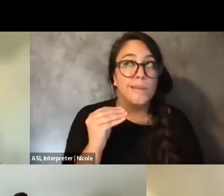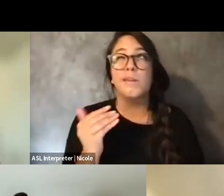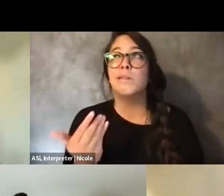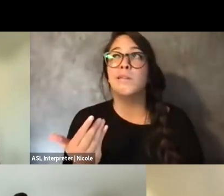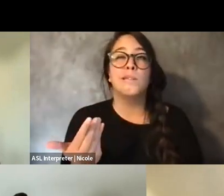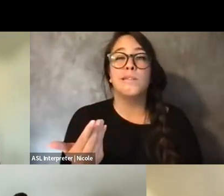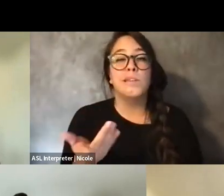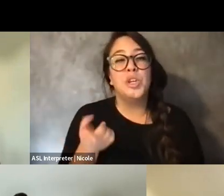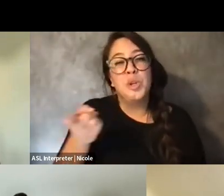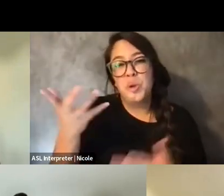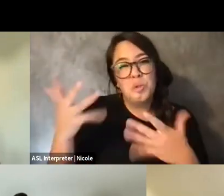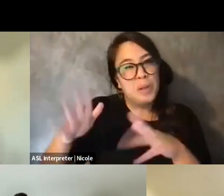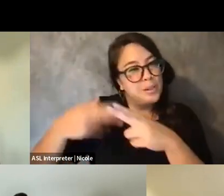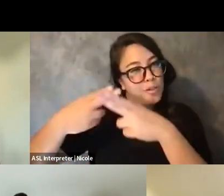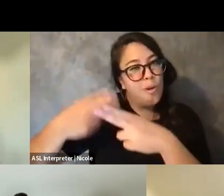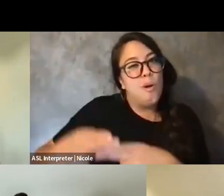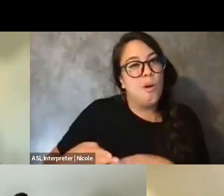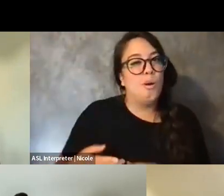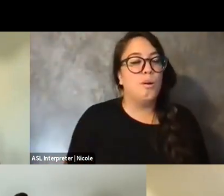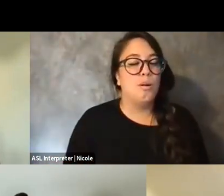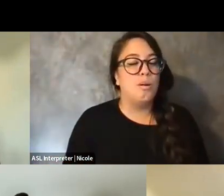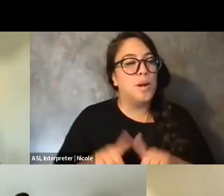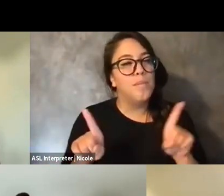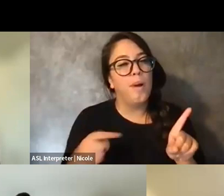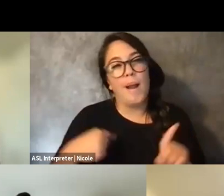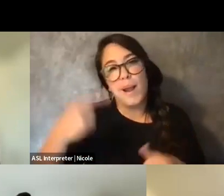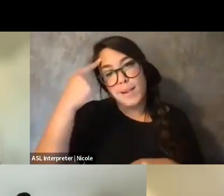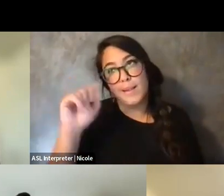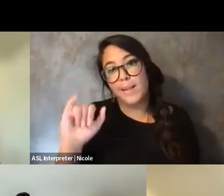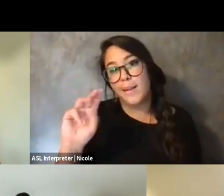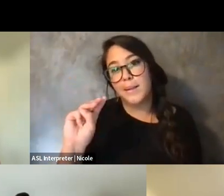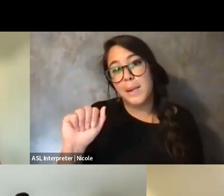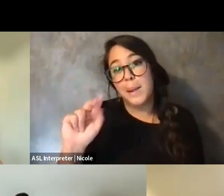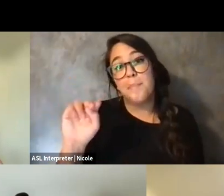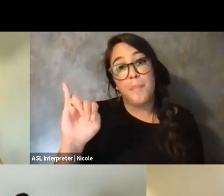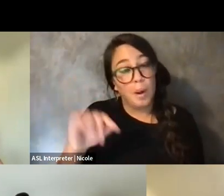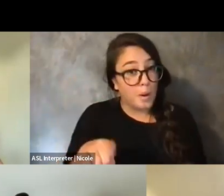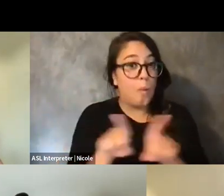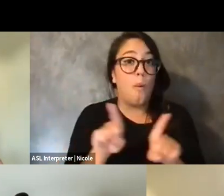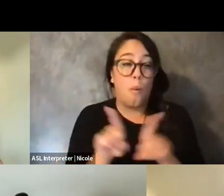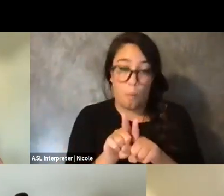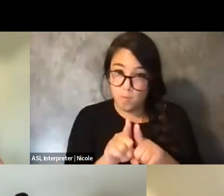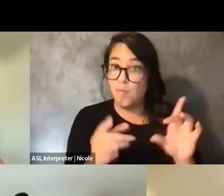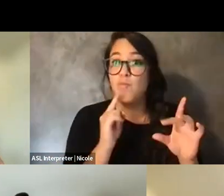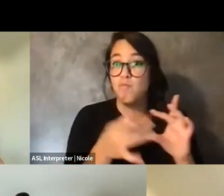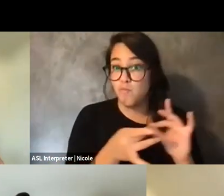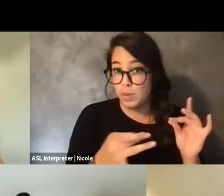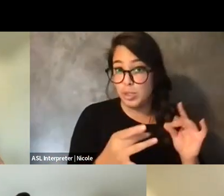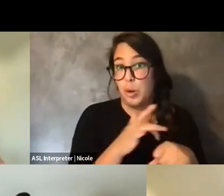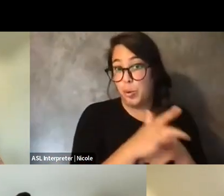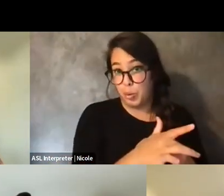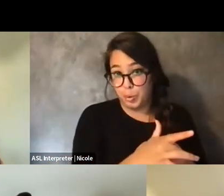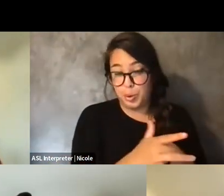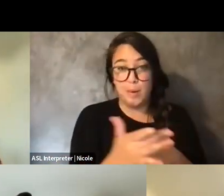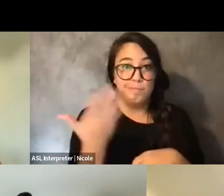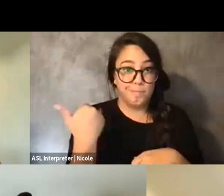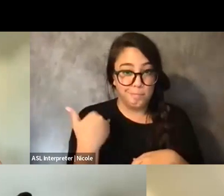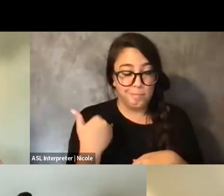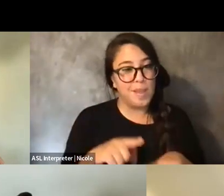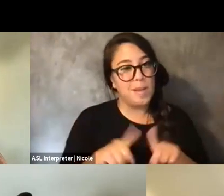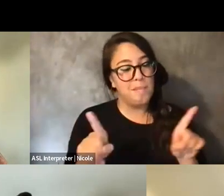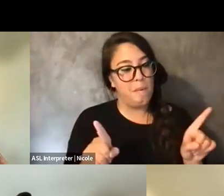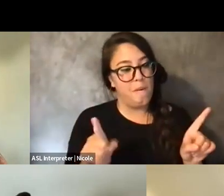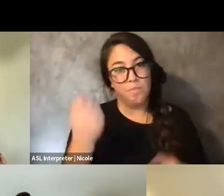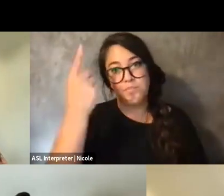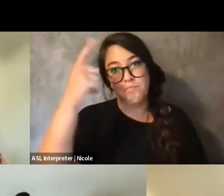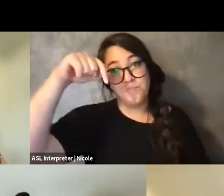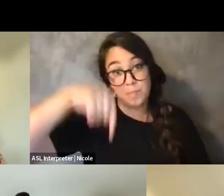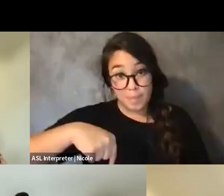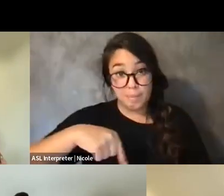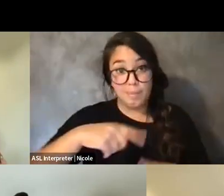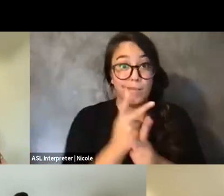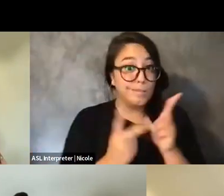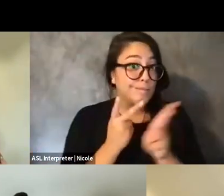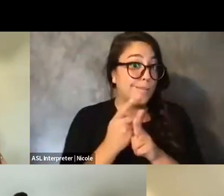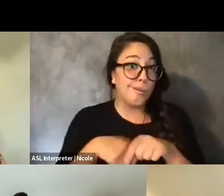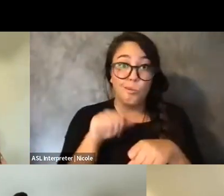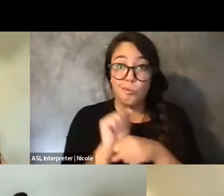of what you already named, and I think Amani named this earlier, but this work doesn't be --